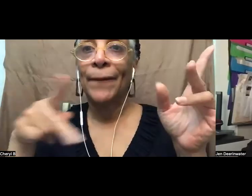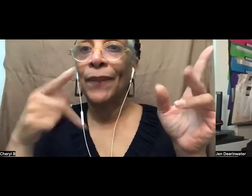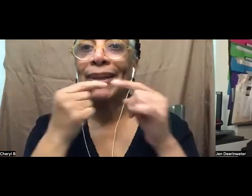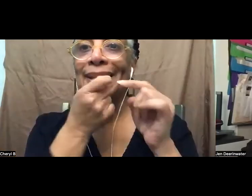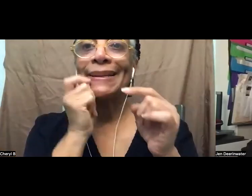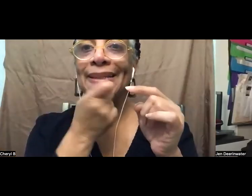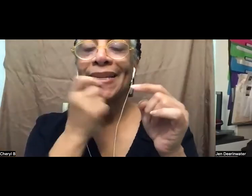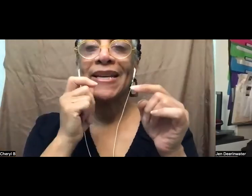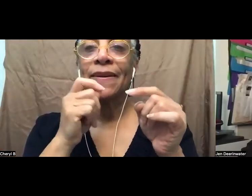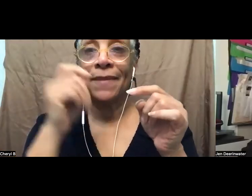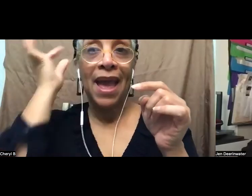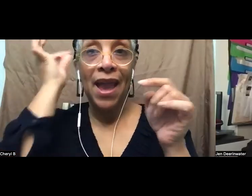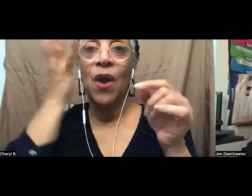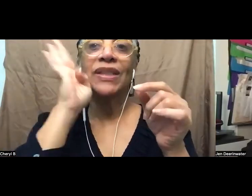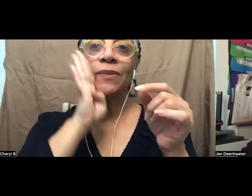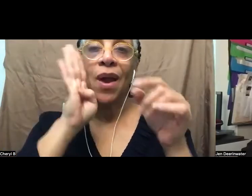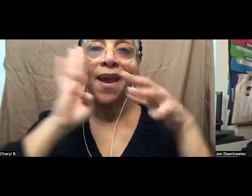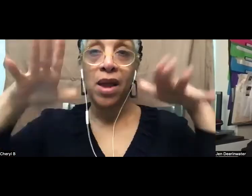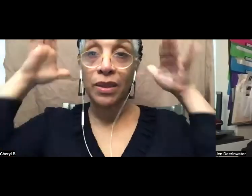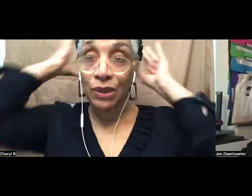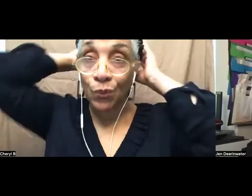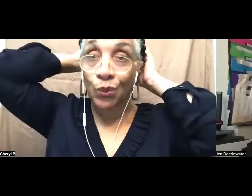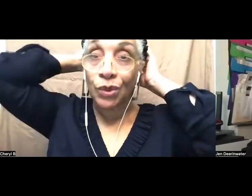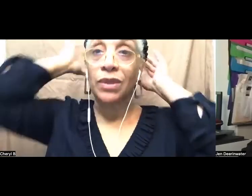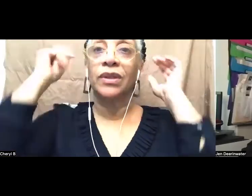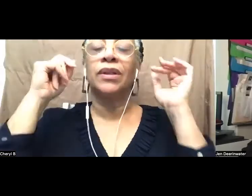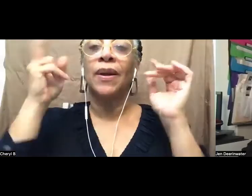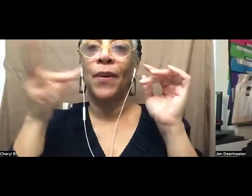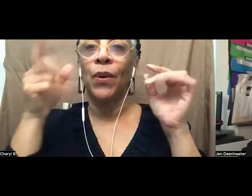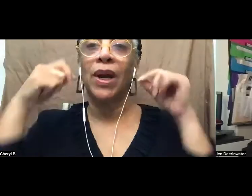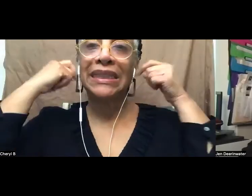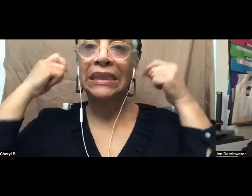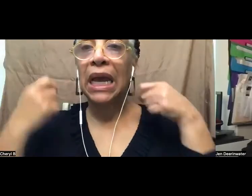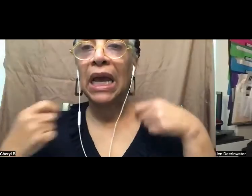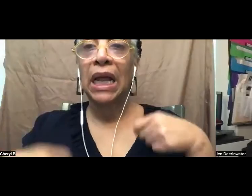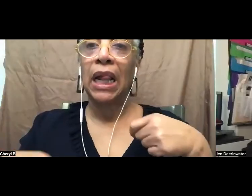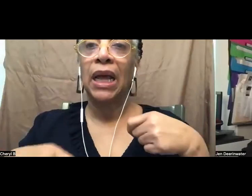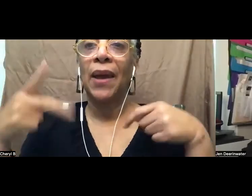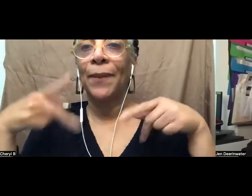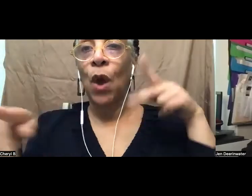I am wearing dangly, purple, black and yellow native beaded earrings